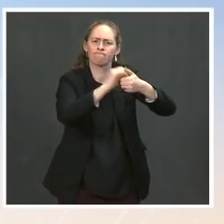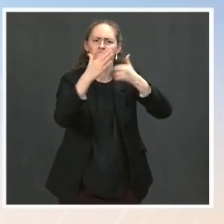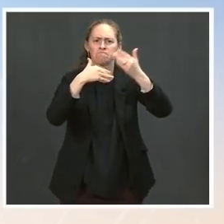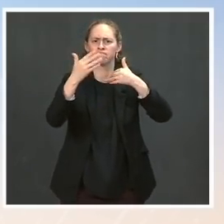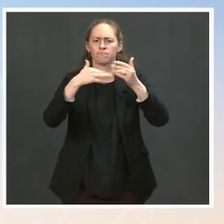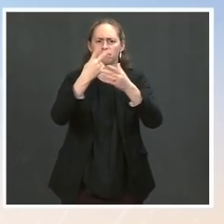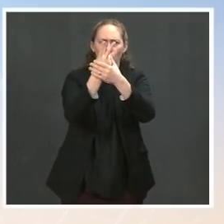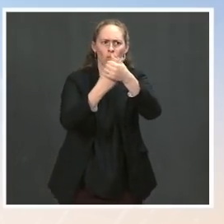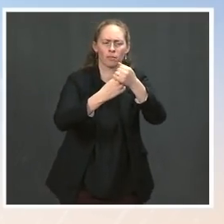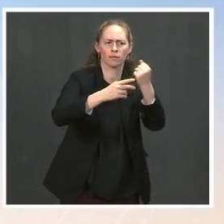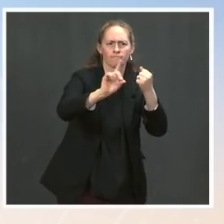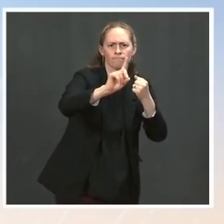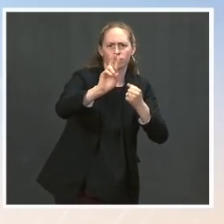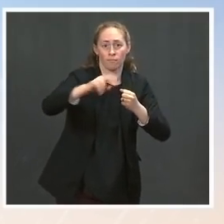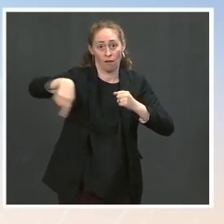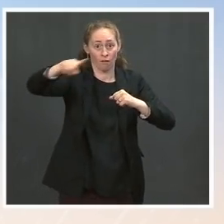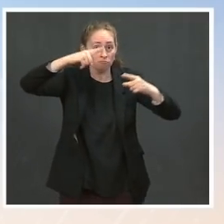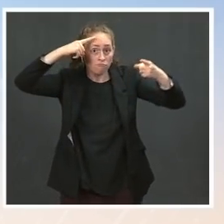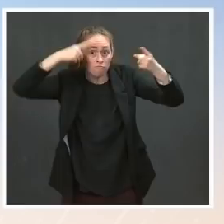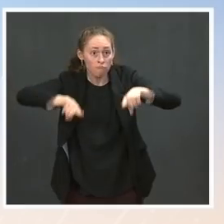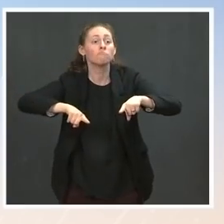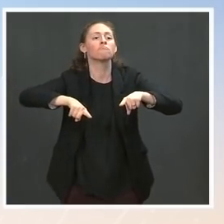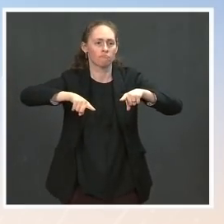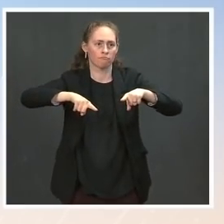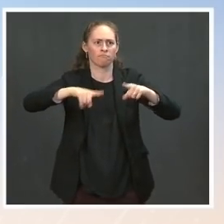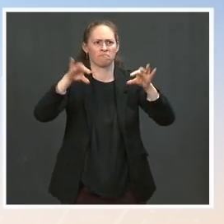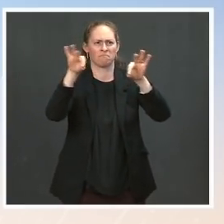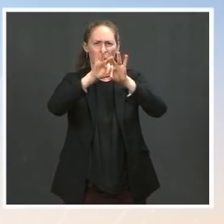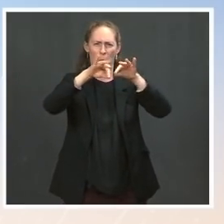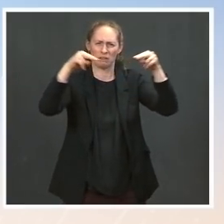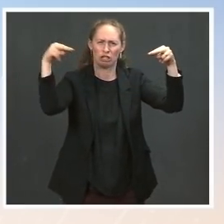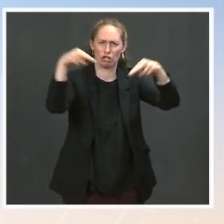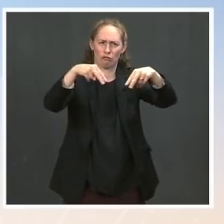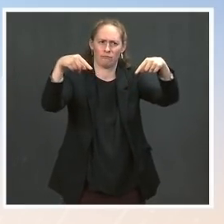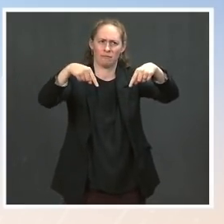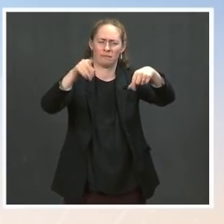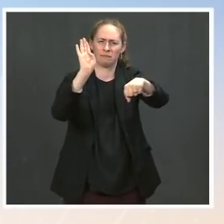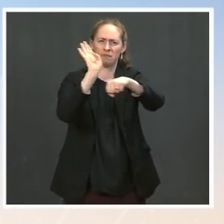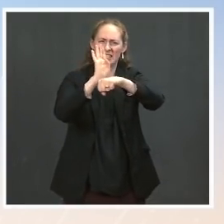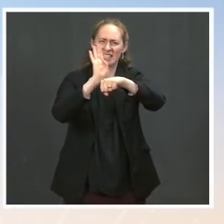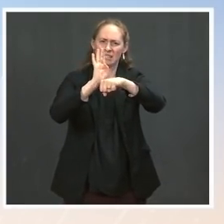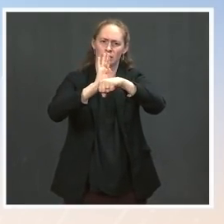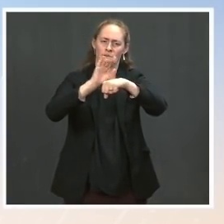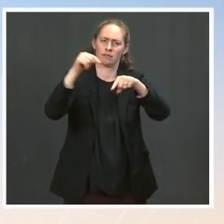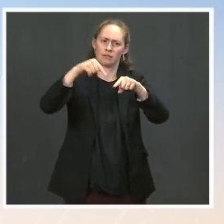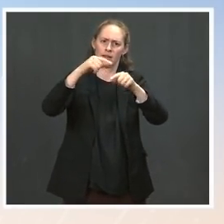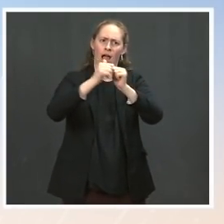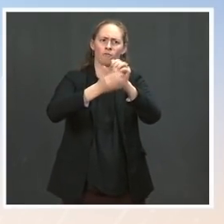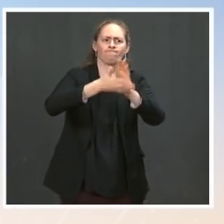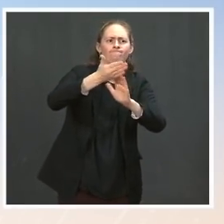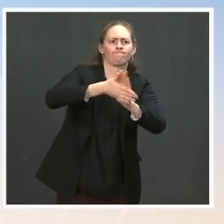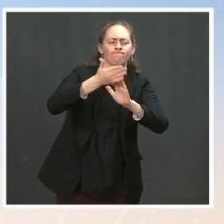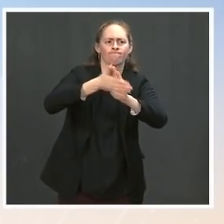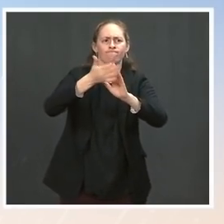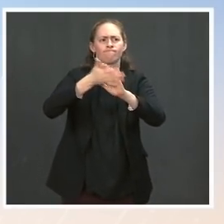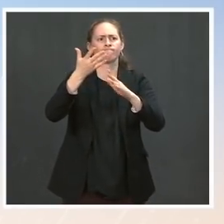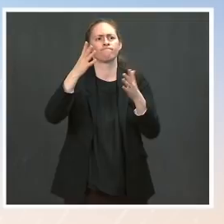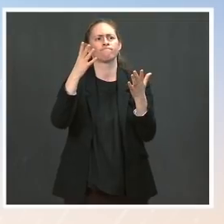being one that's impacting industries across the country; also with allies and partners on how we can prevent the shortage from happening in the future.